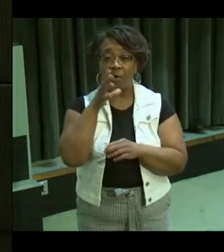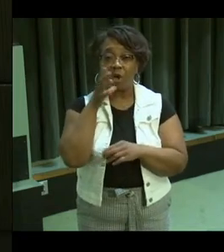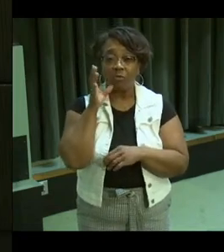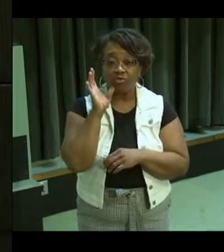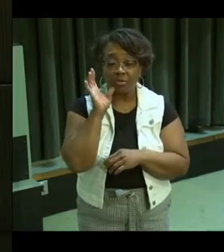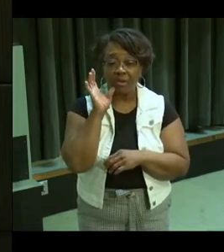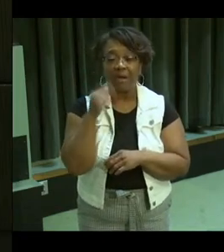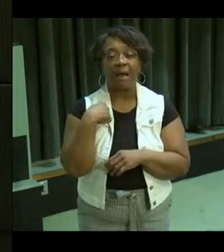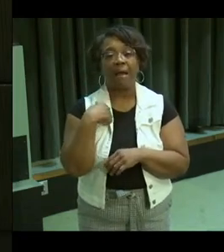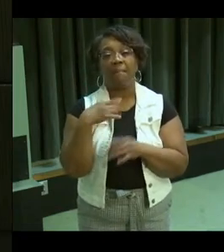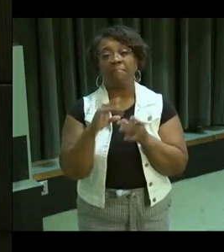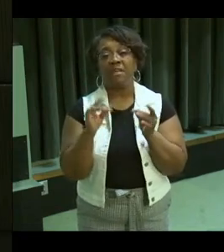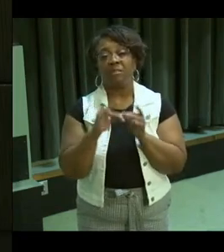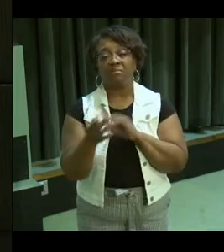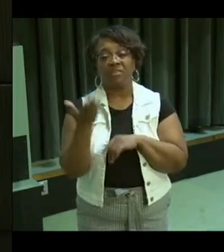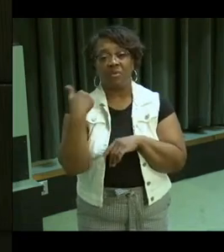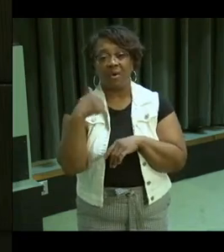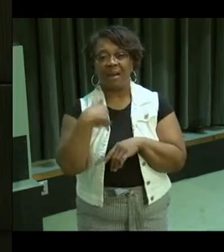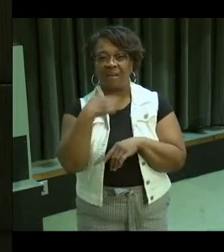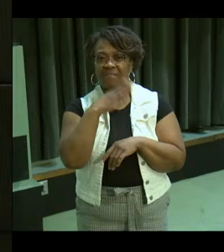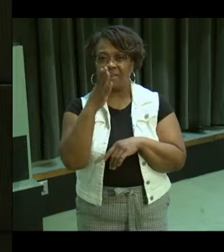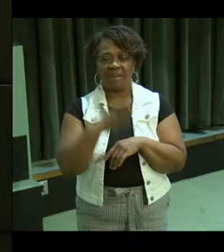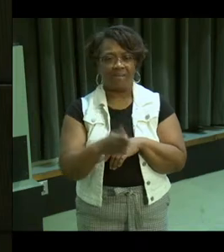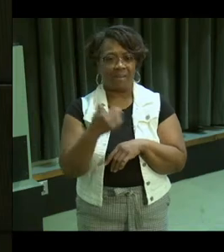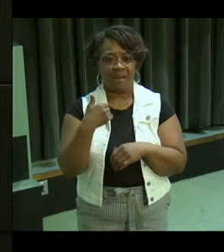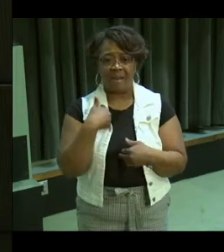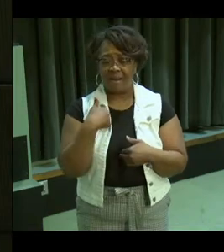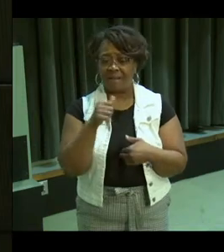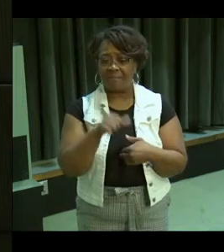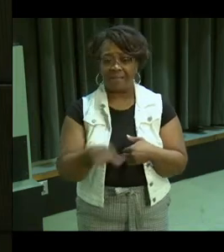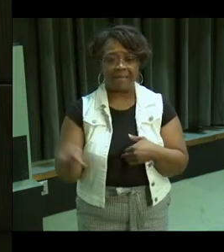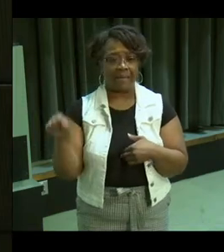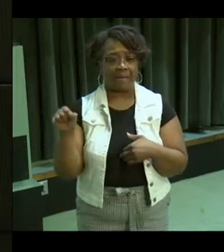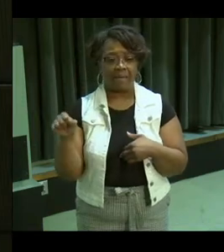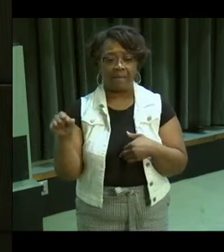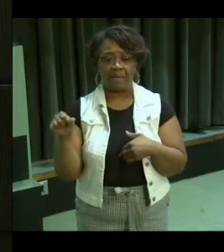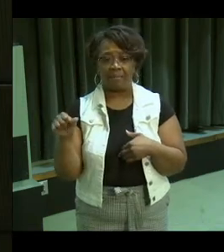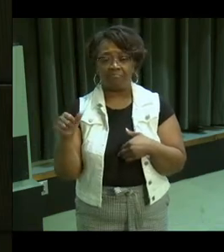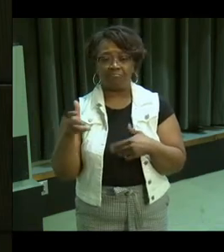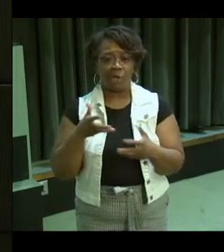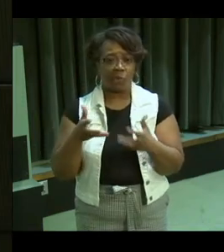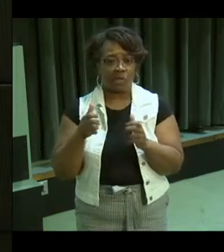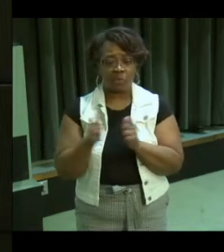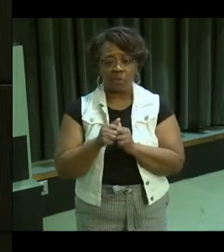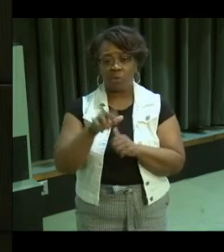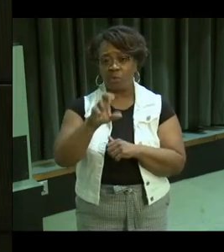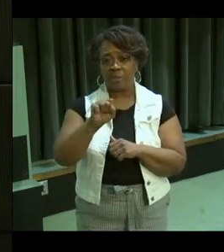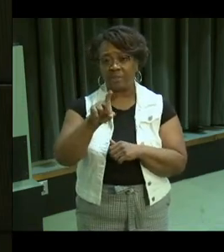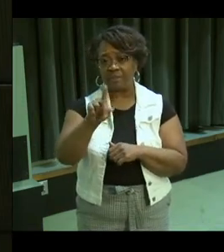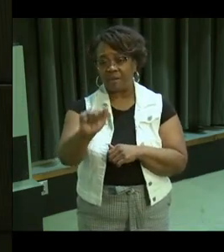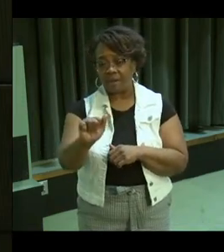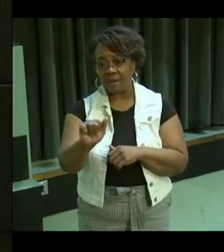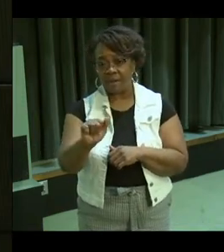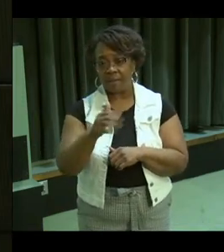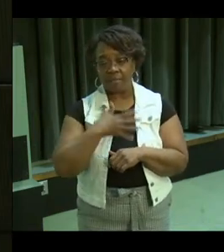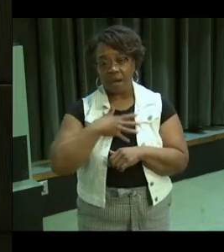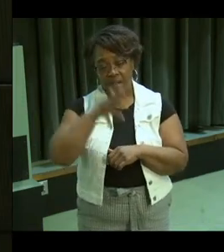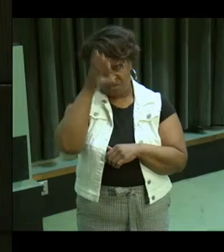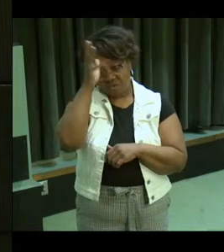of Agriculture, where I had mentioned earlier that, you know, I've never had any